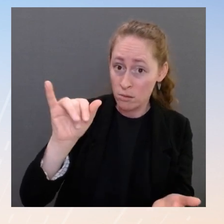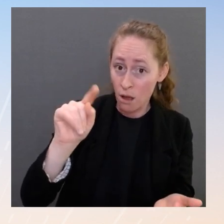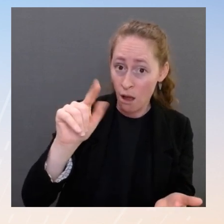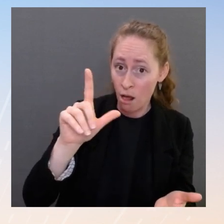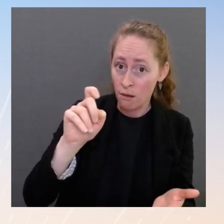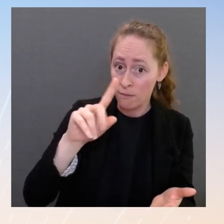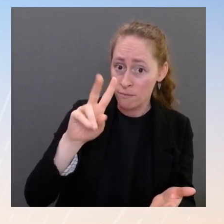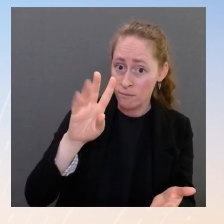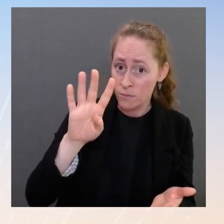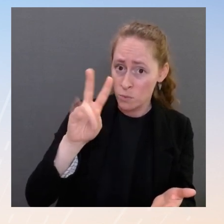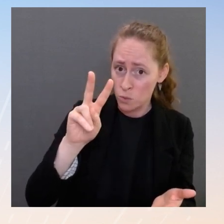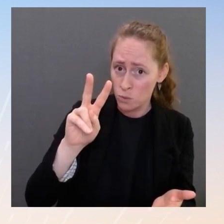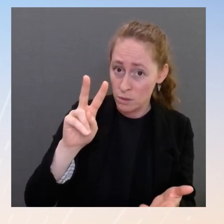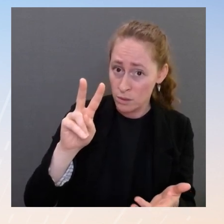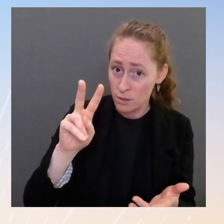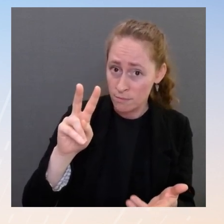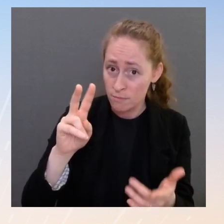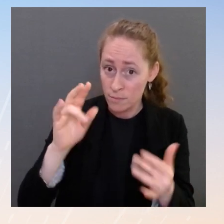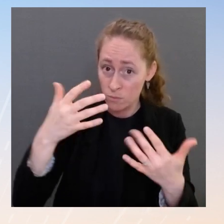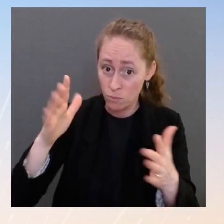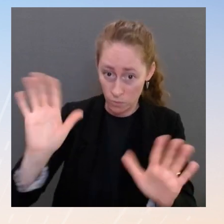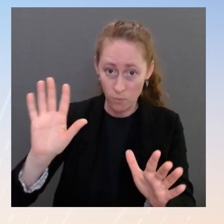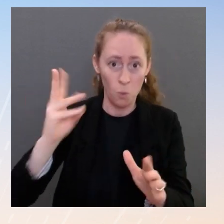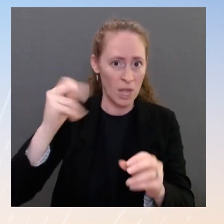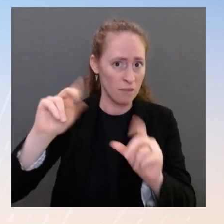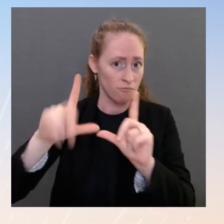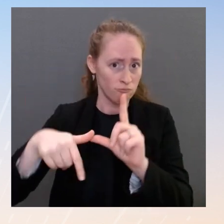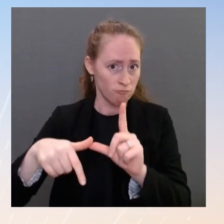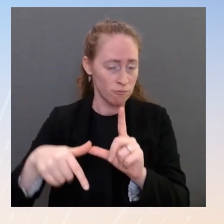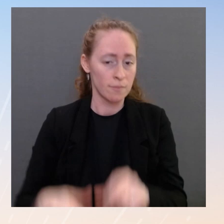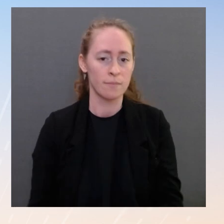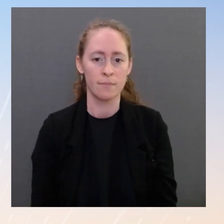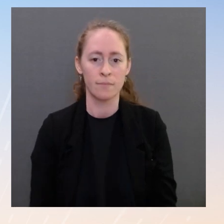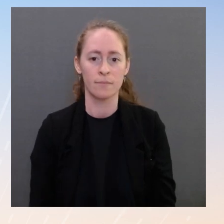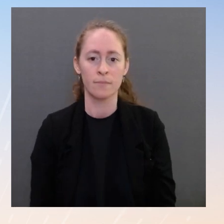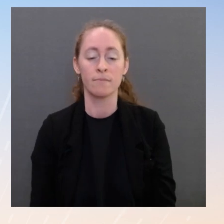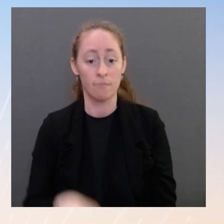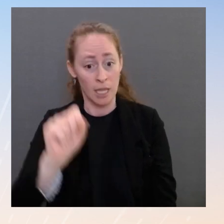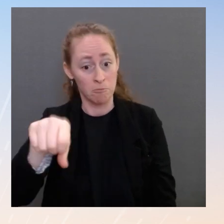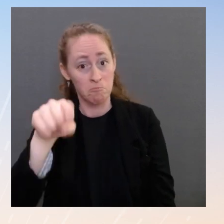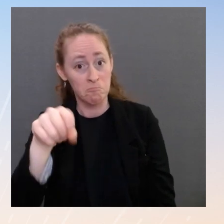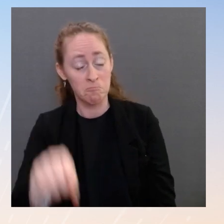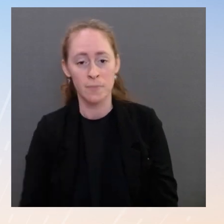and implementation plan is intended to do. The Press: Okay. >> Ms. Psaki: Go ahead, Jacqui. The Press: Thanks, Jen. Dr. Fauci said that he's not going to